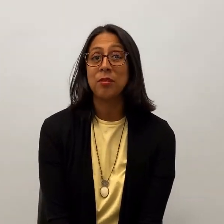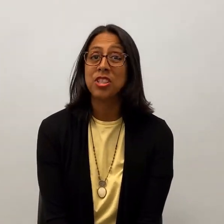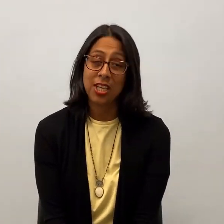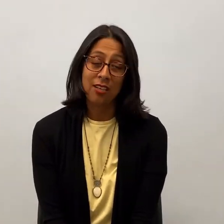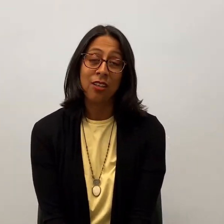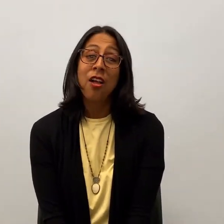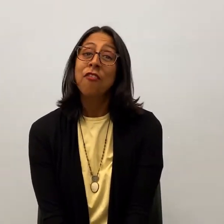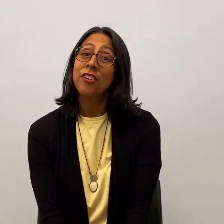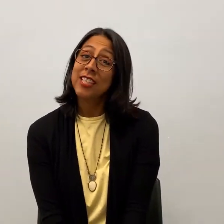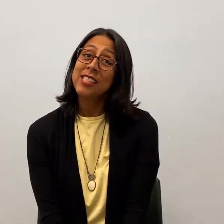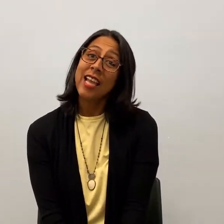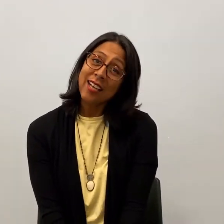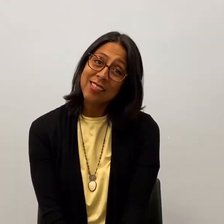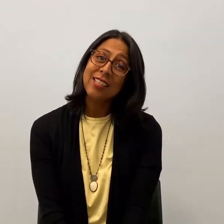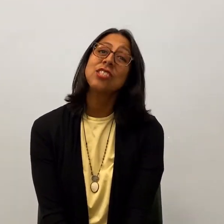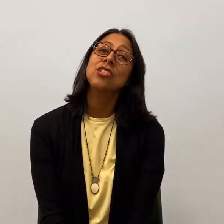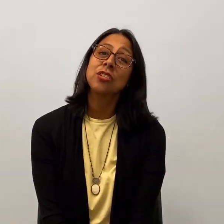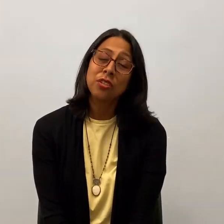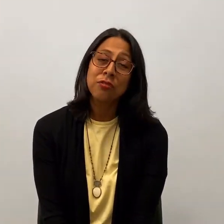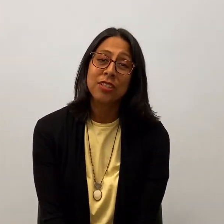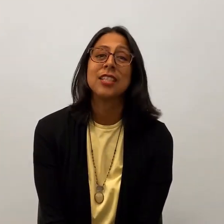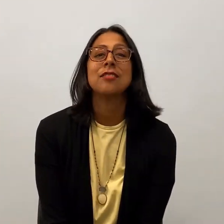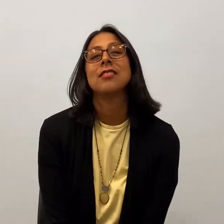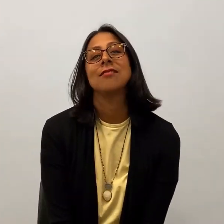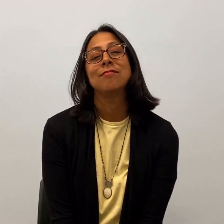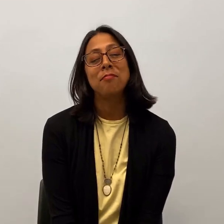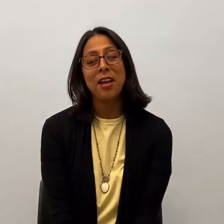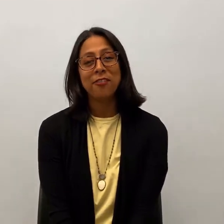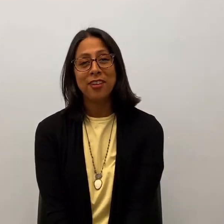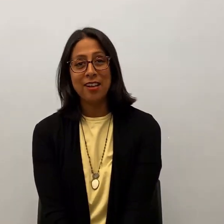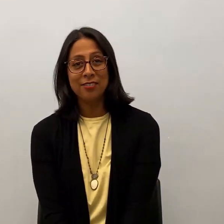to our channel for easy access to new videos. Bye for now!